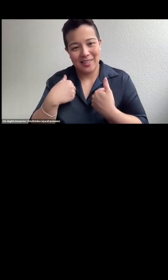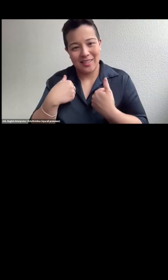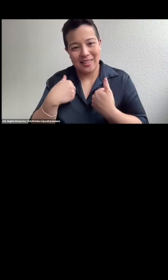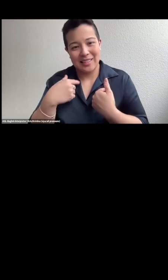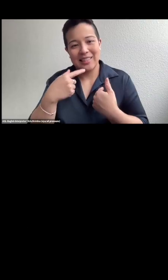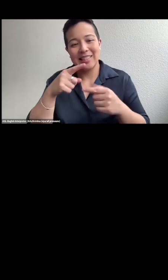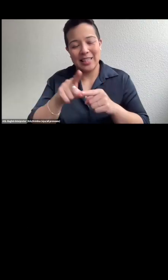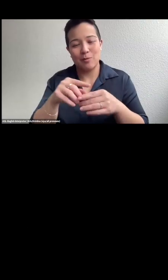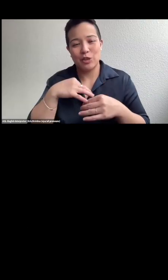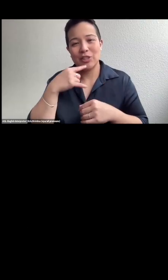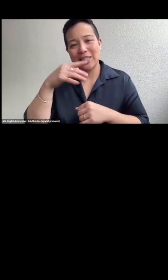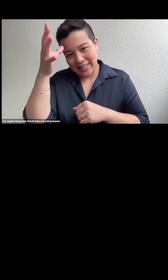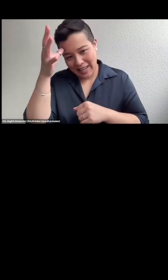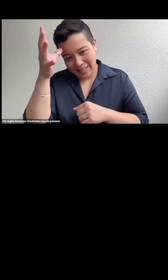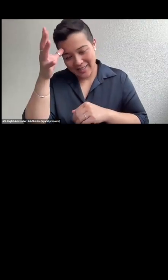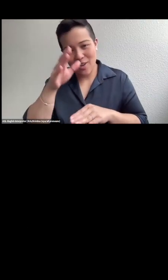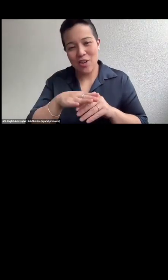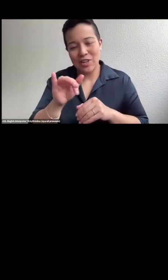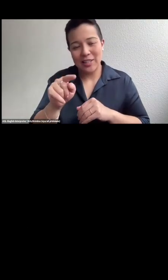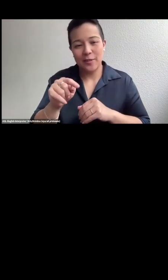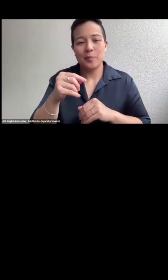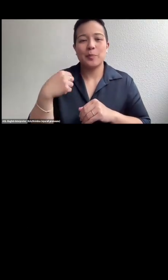shirt, and it says dad on it, and we're standing in a